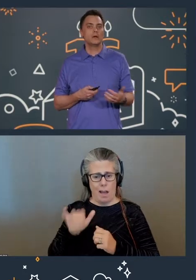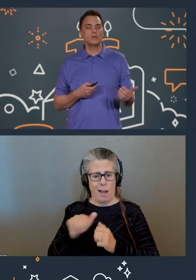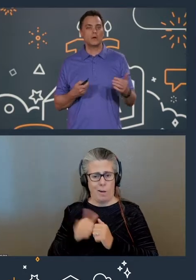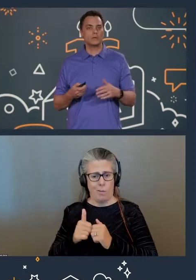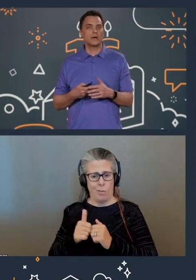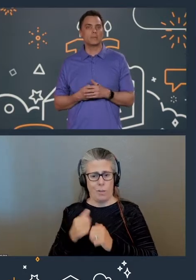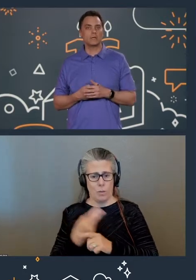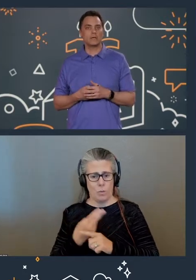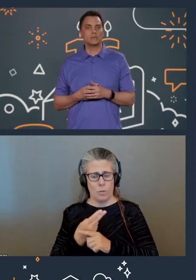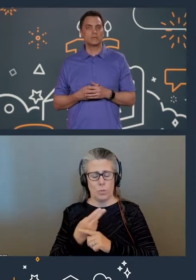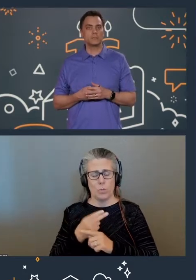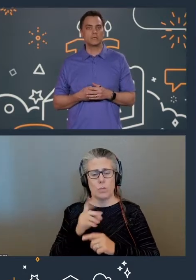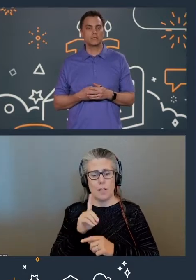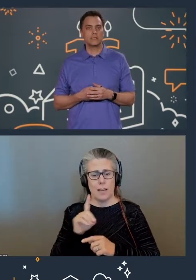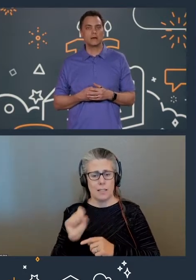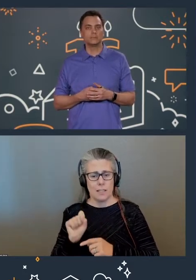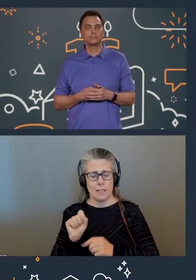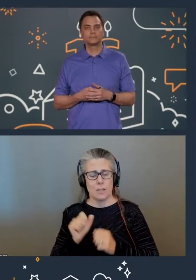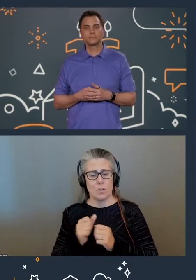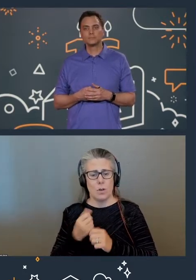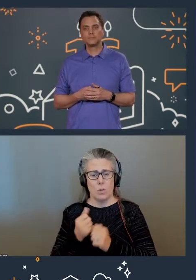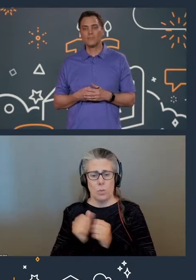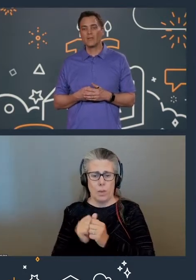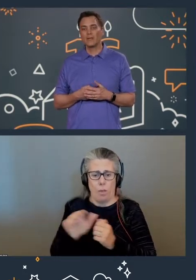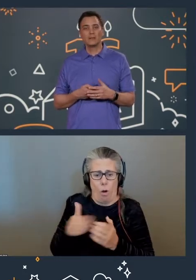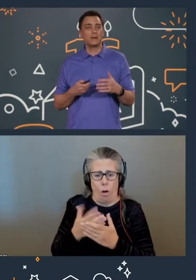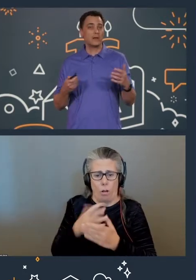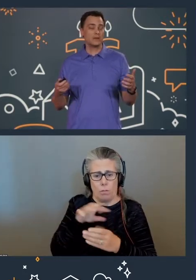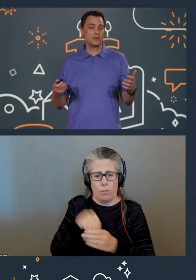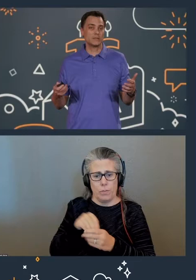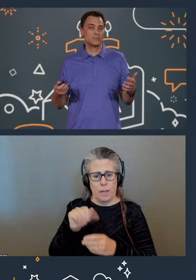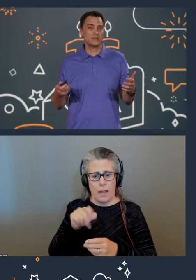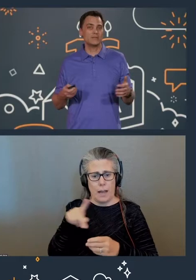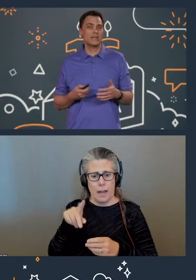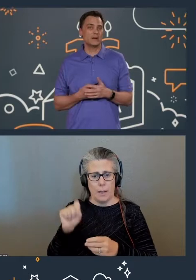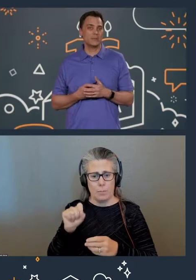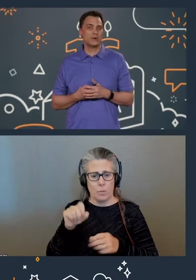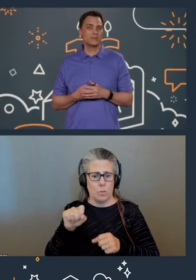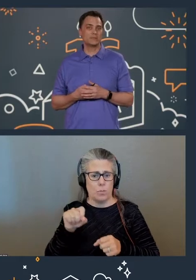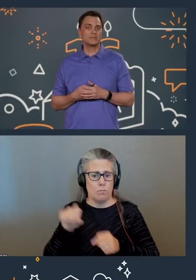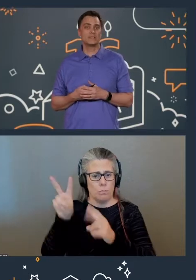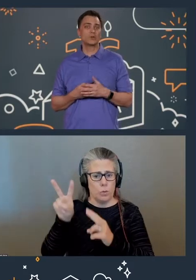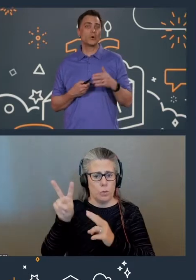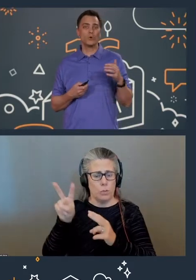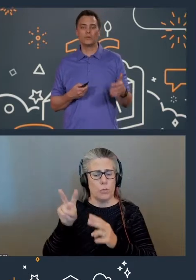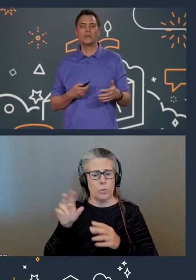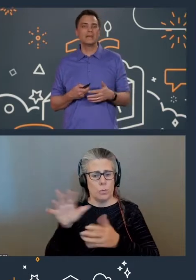along with their applications, up into the cloud. Now, a lot of customers have data on-premises that's cold.